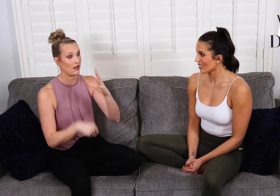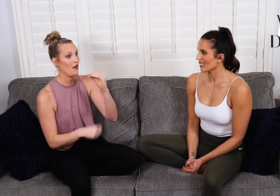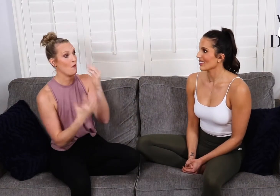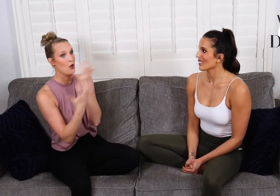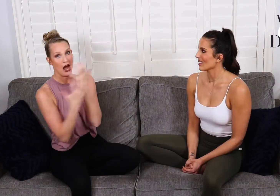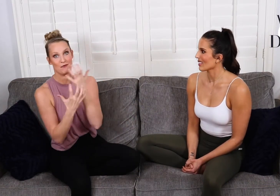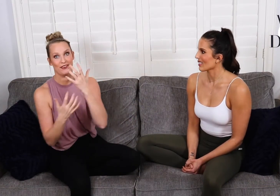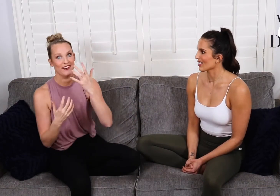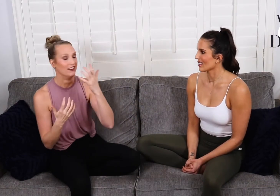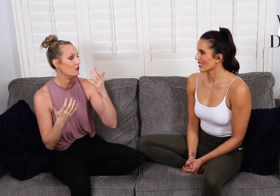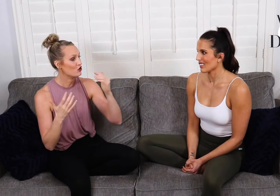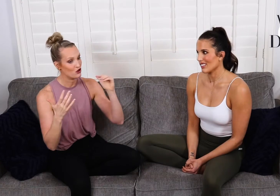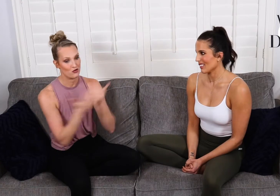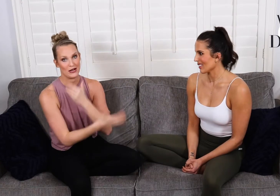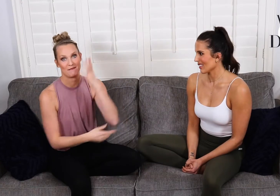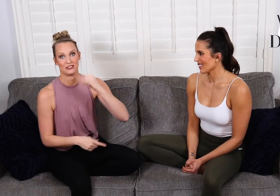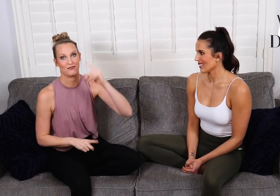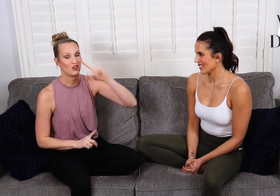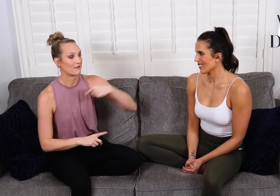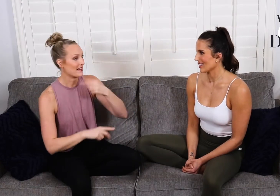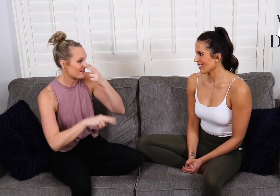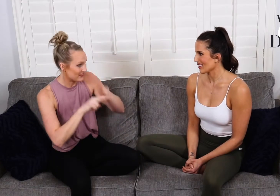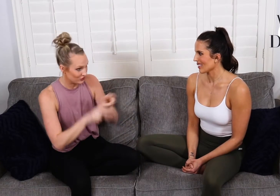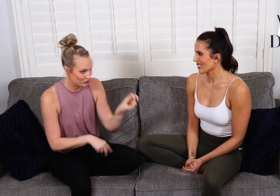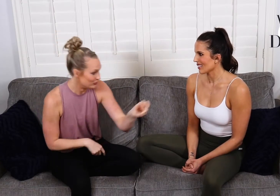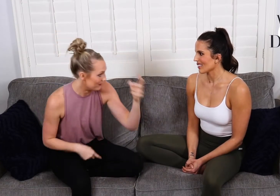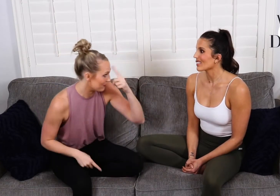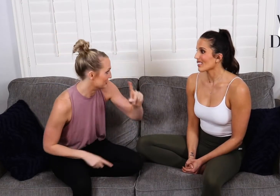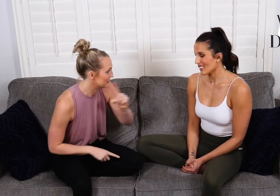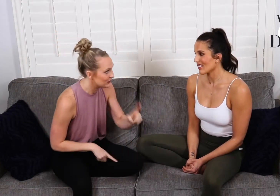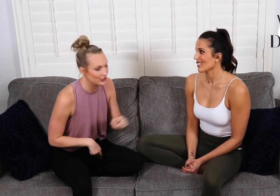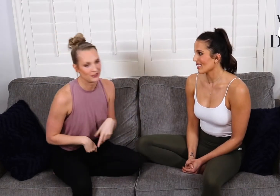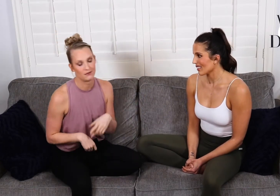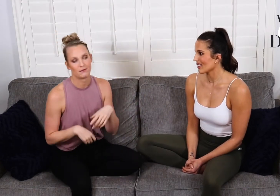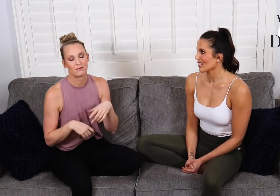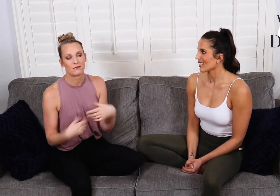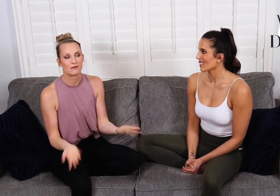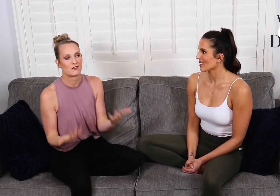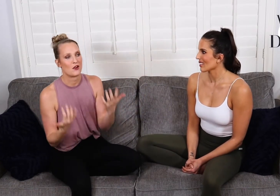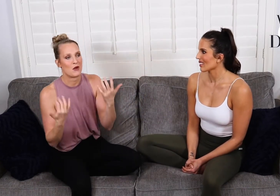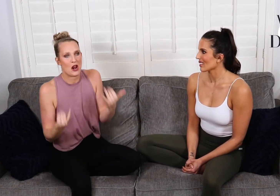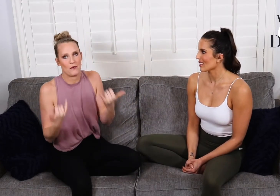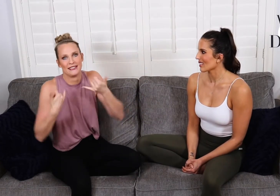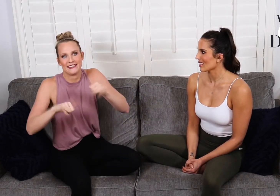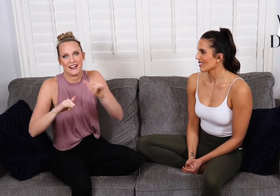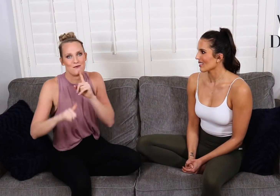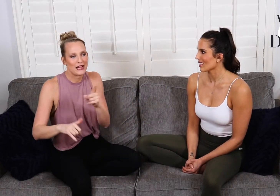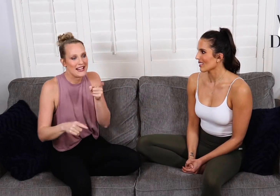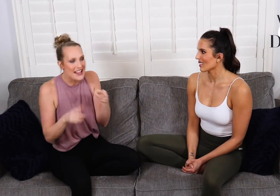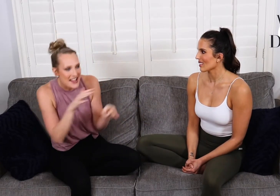industry and holy cow. It is a new experience for me. It's such a fun journey for sure. Now I'm still